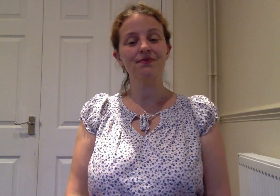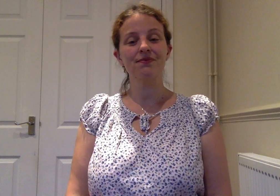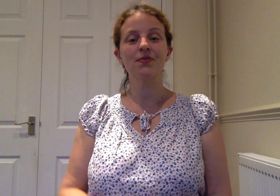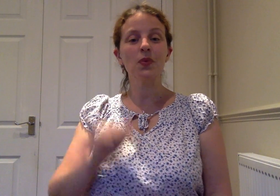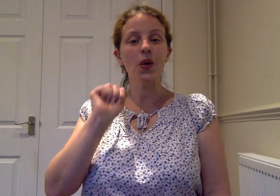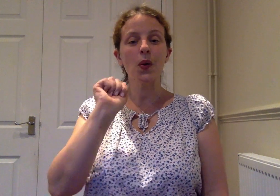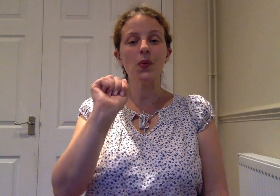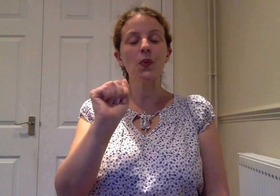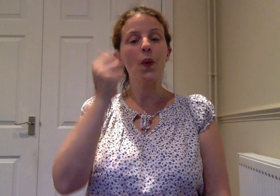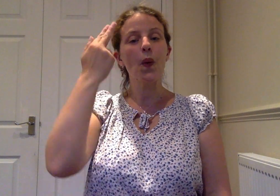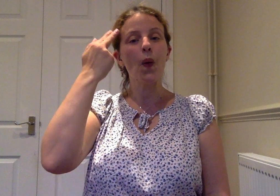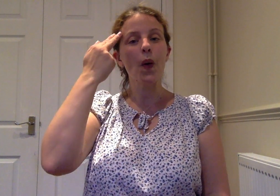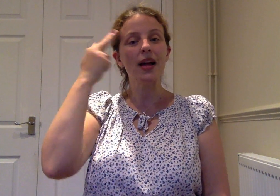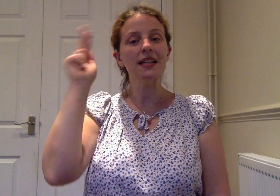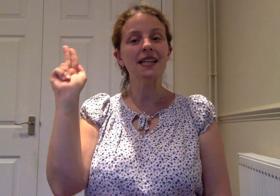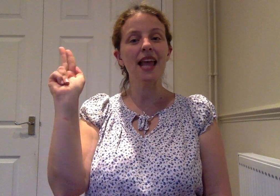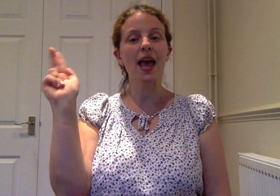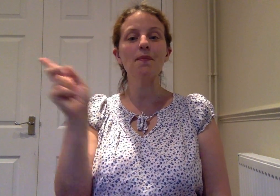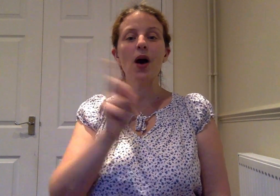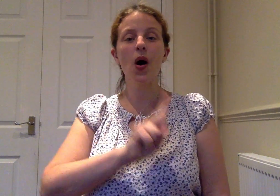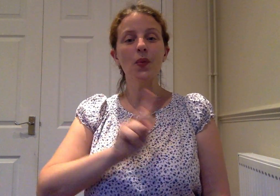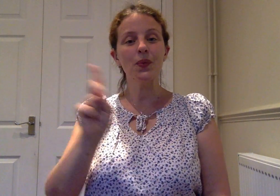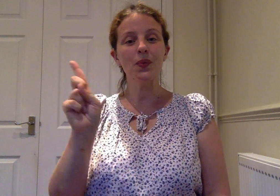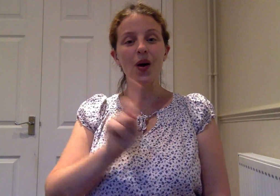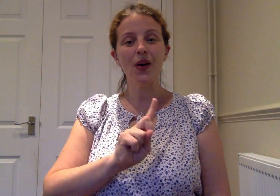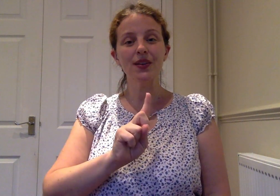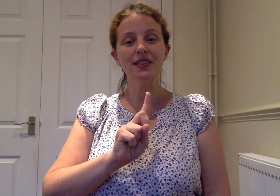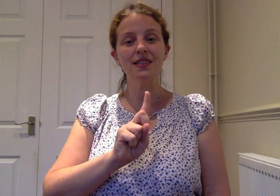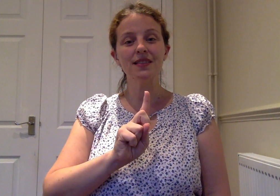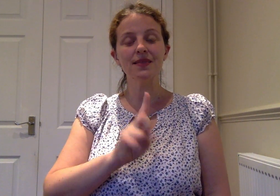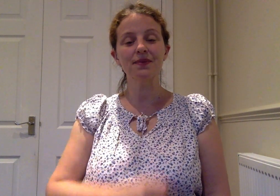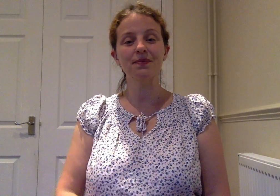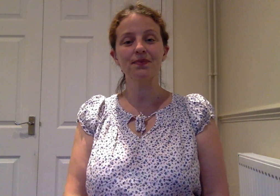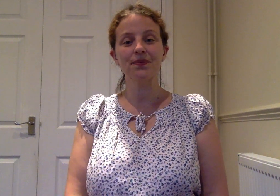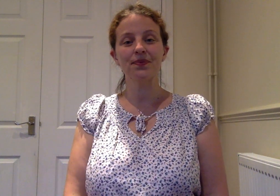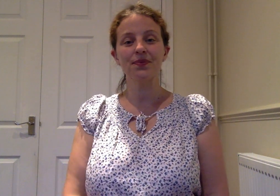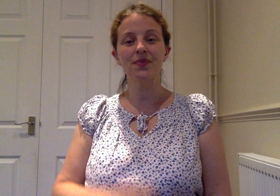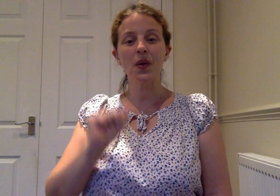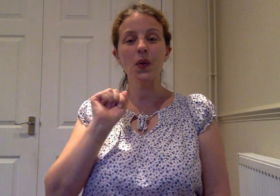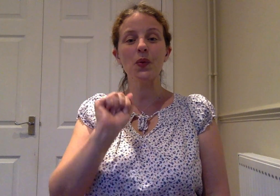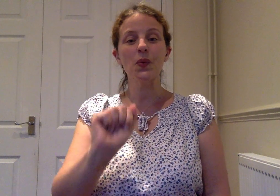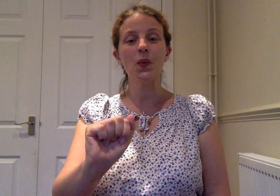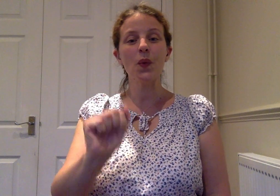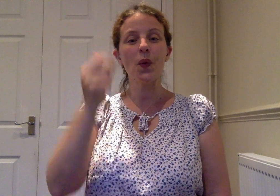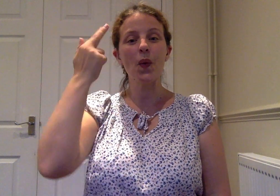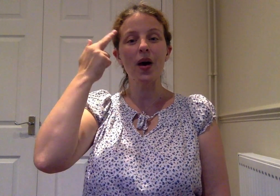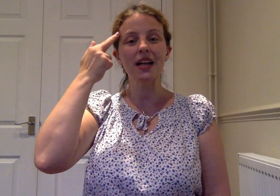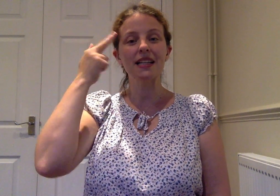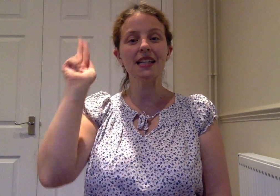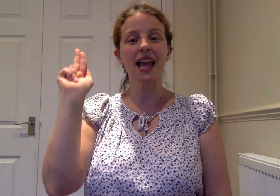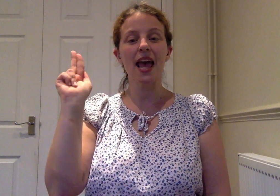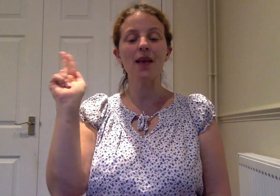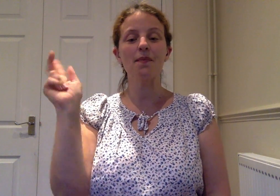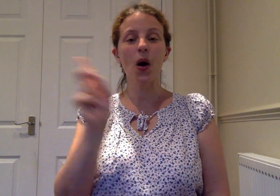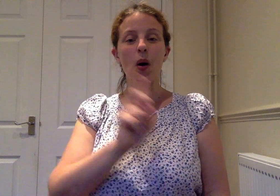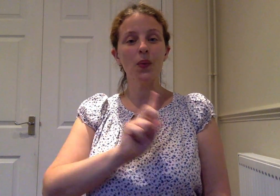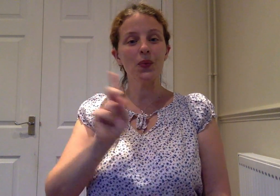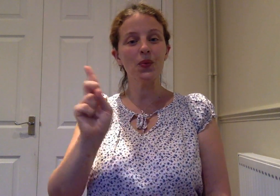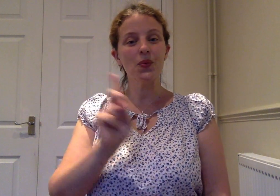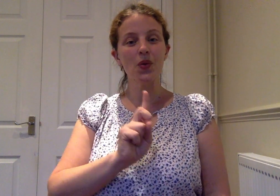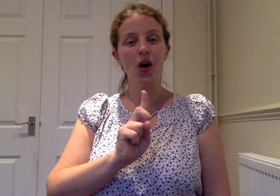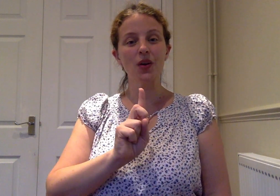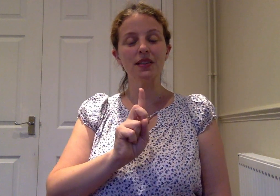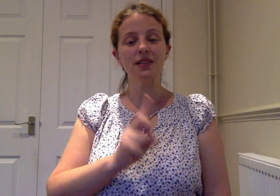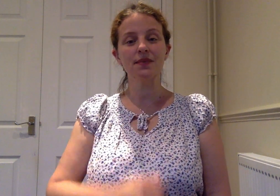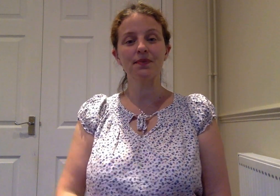Your name what?